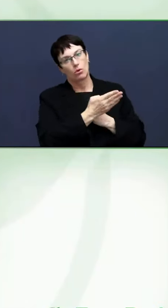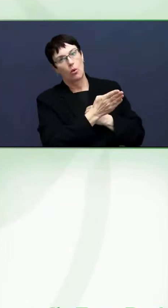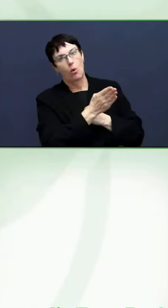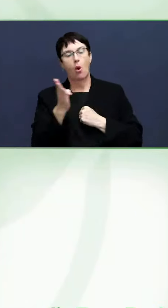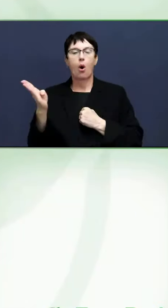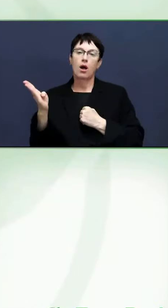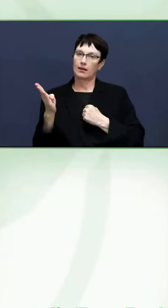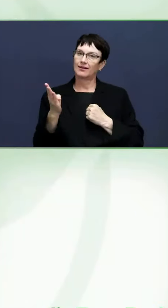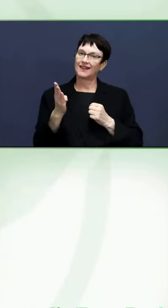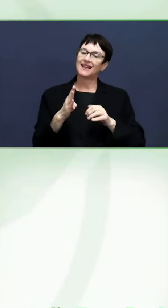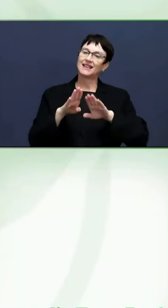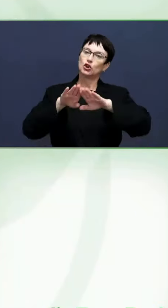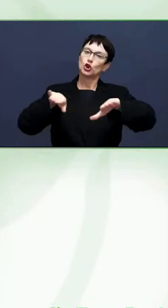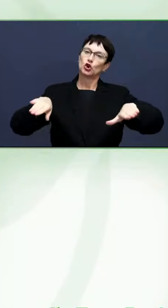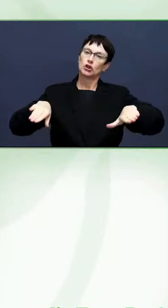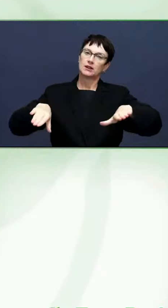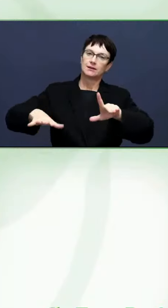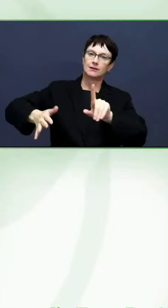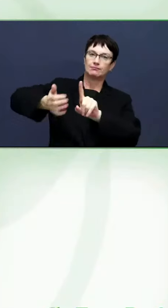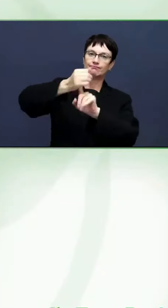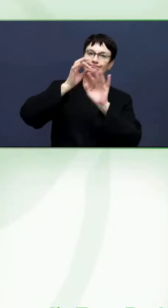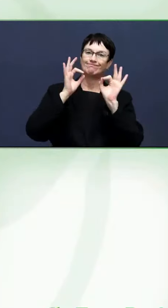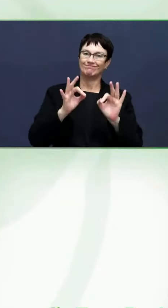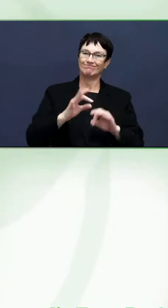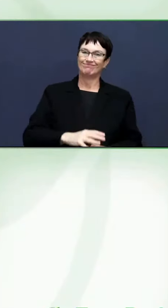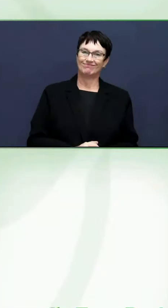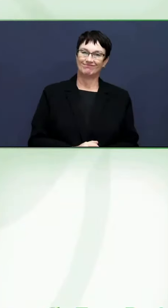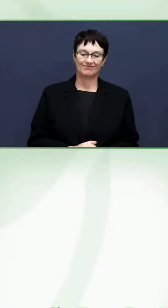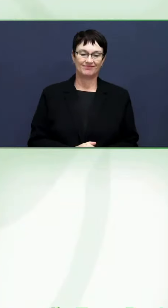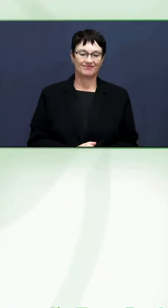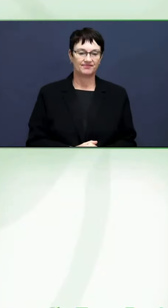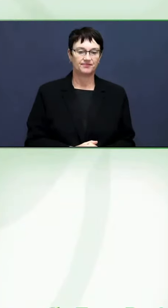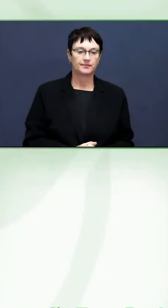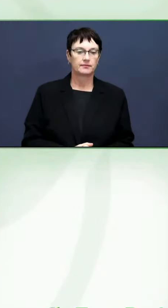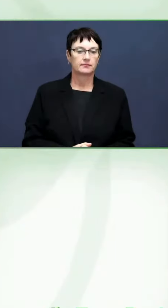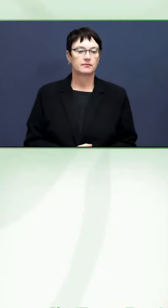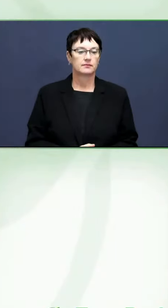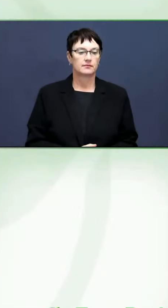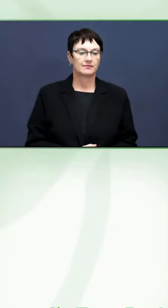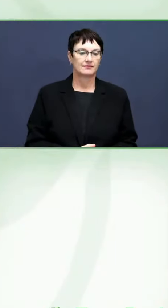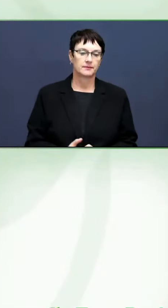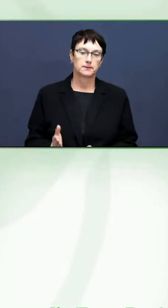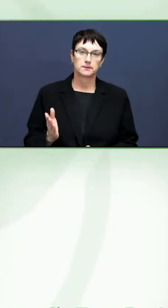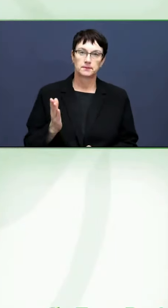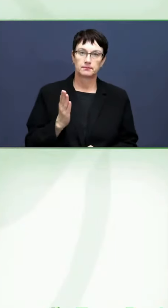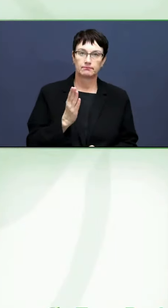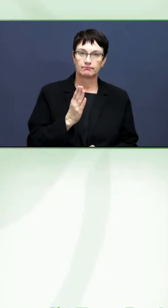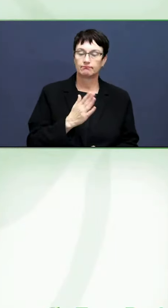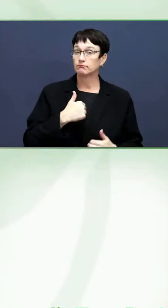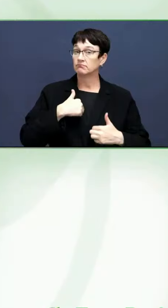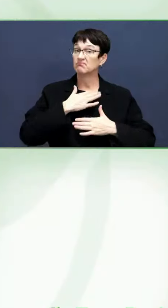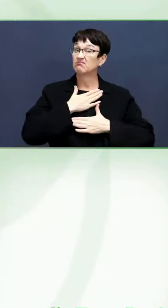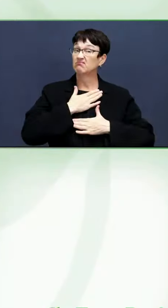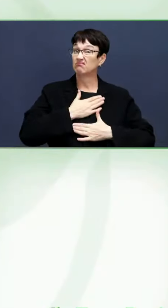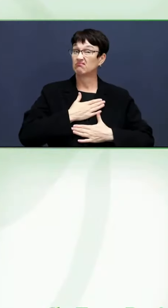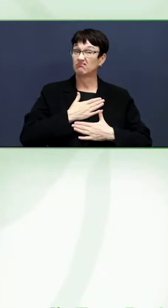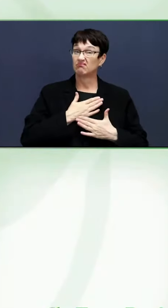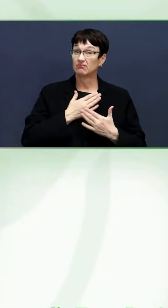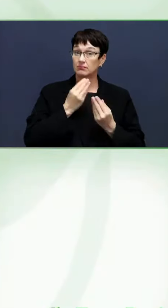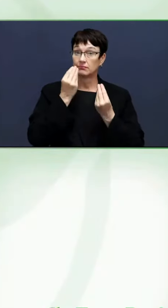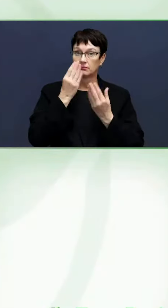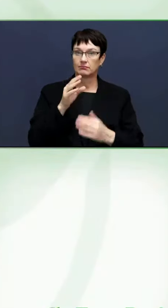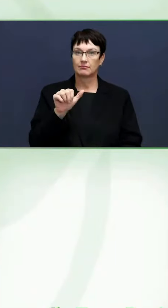For us it is not about the trajectory, we are very happy to meet people that share